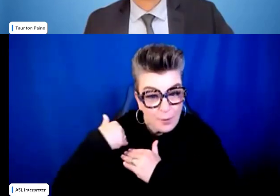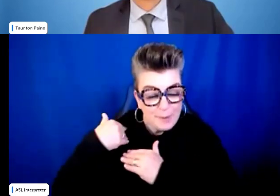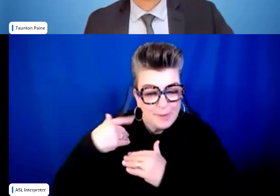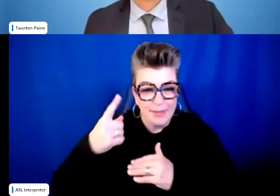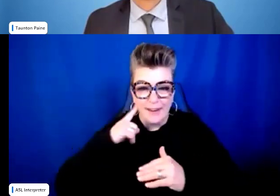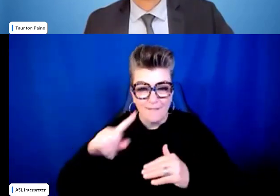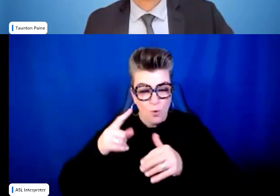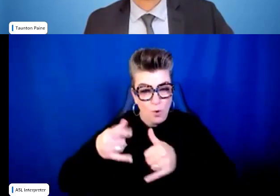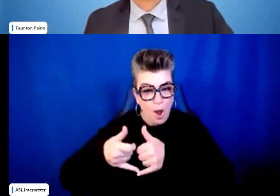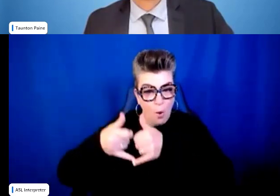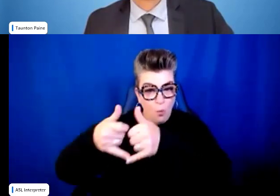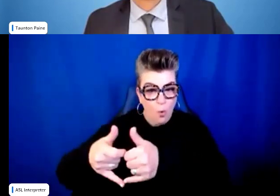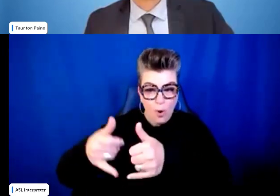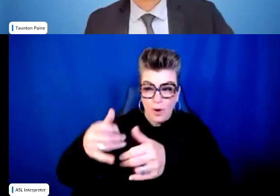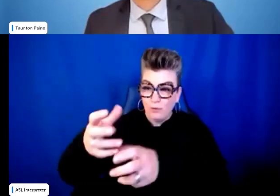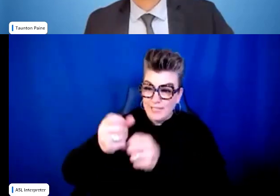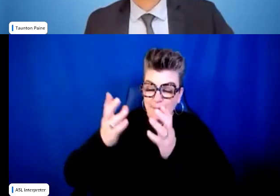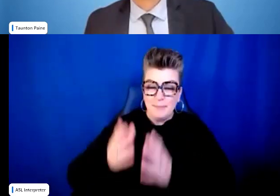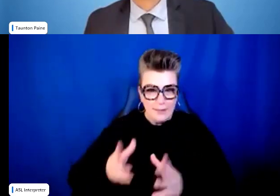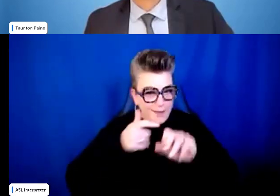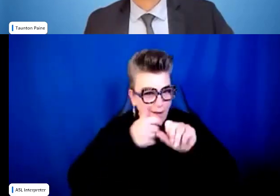do what they said they would in their approved plan,